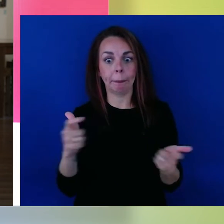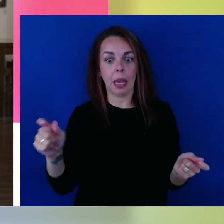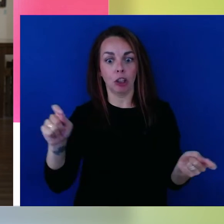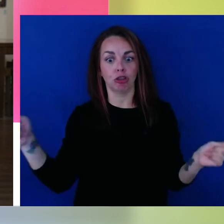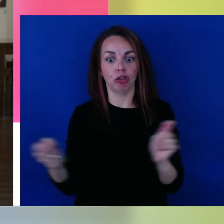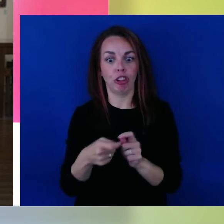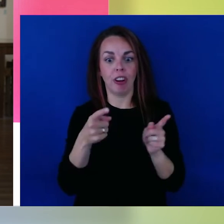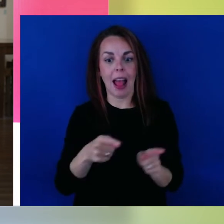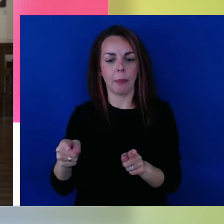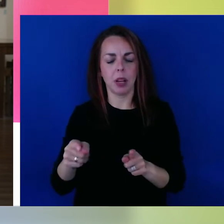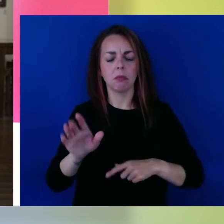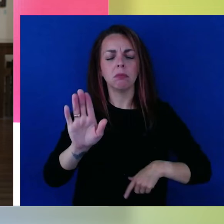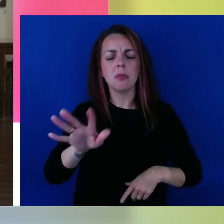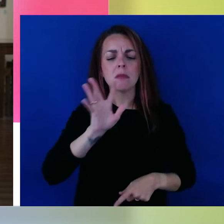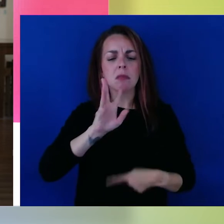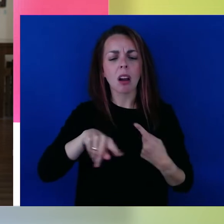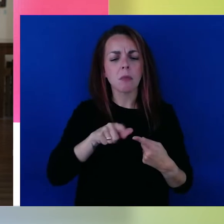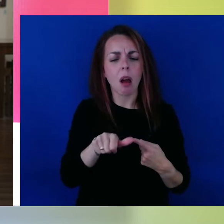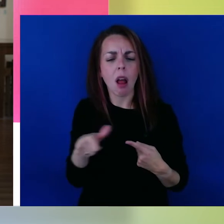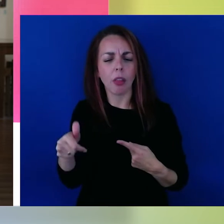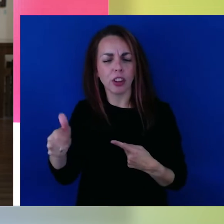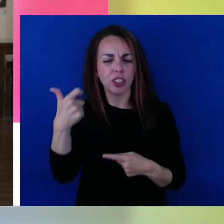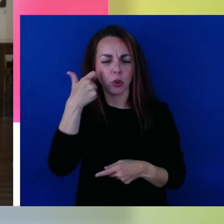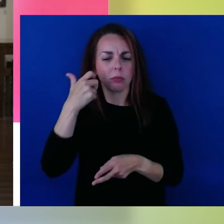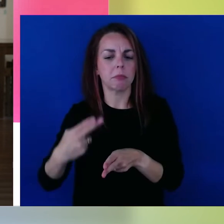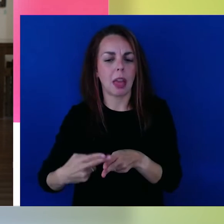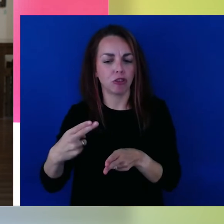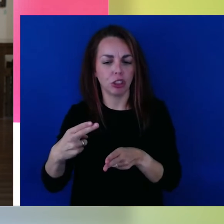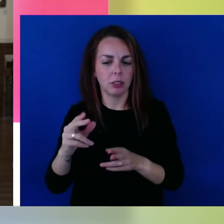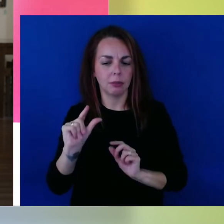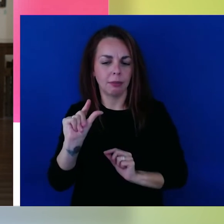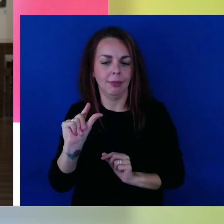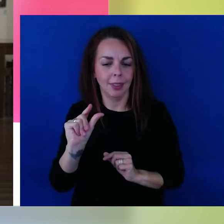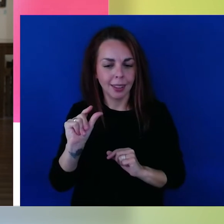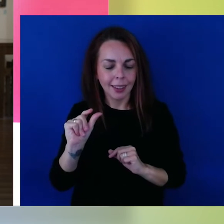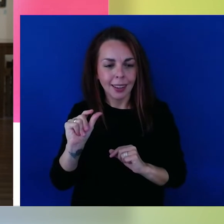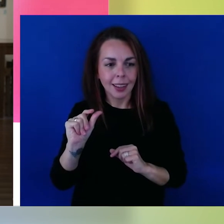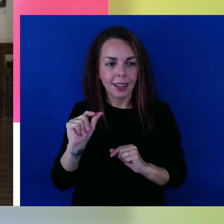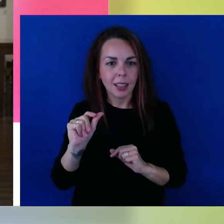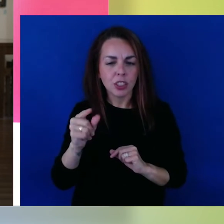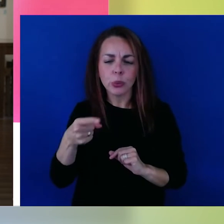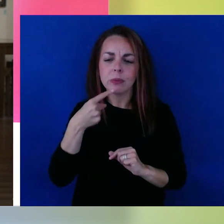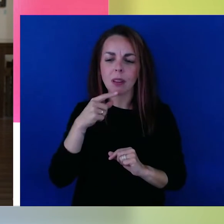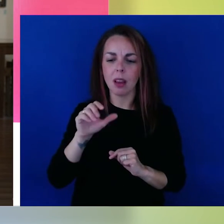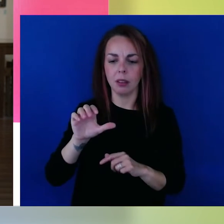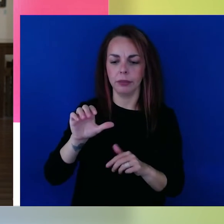But let's talk about the other one that you hinted at as we went into this, which is curing ALS.